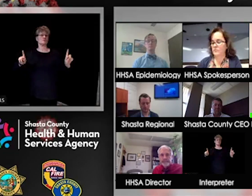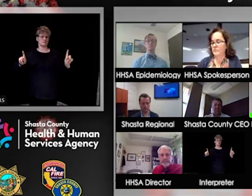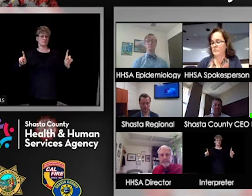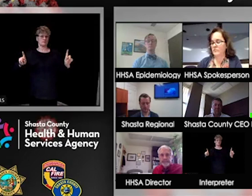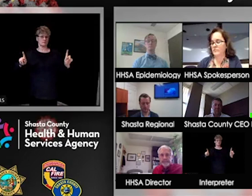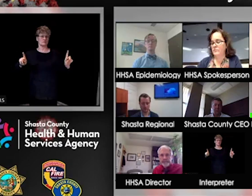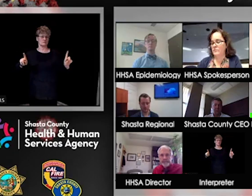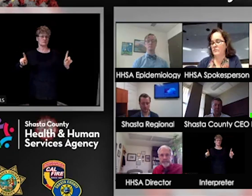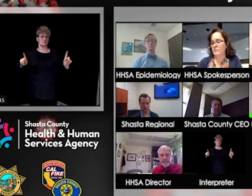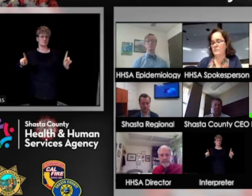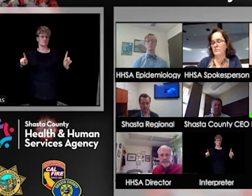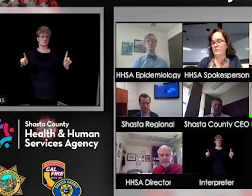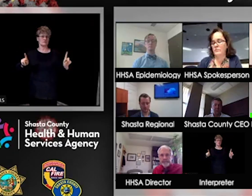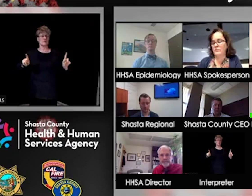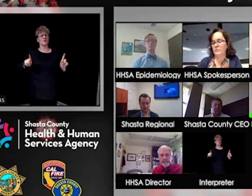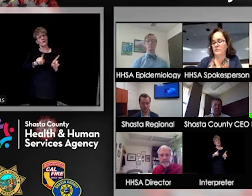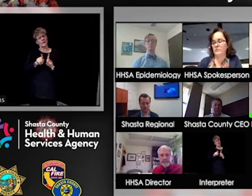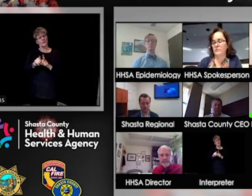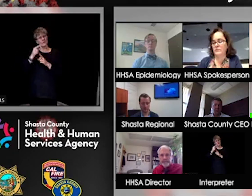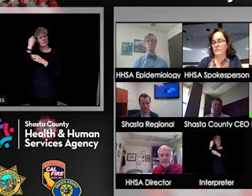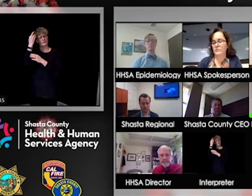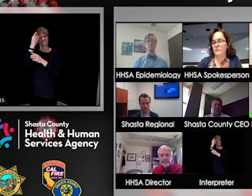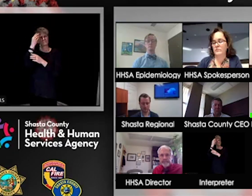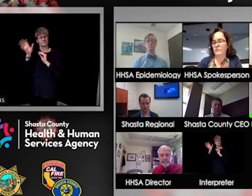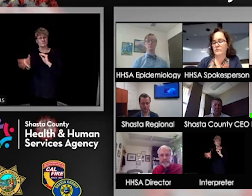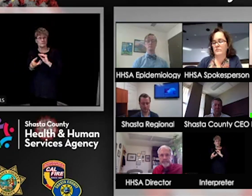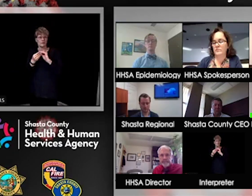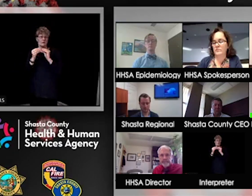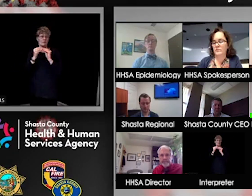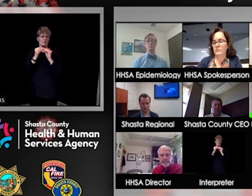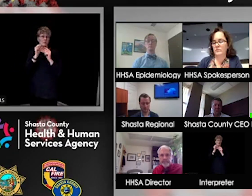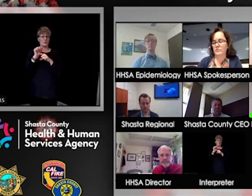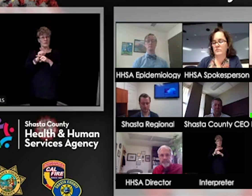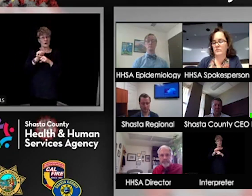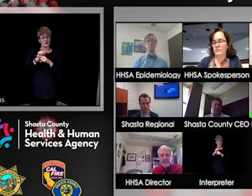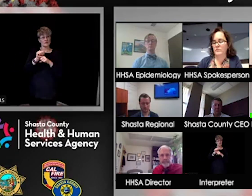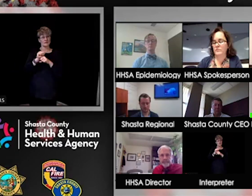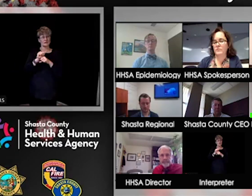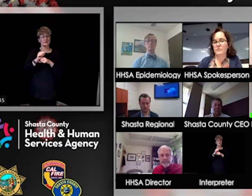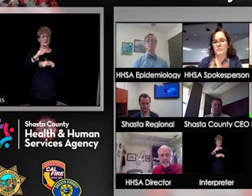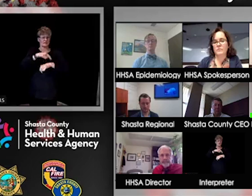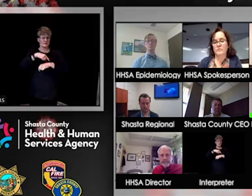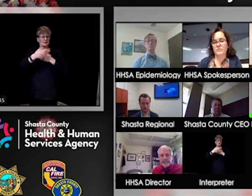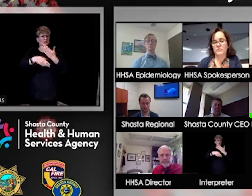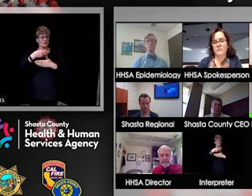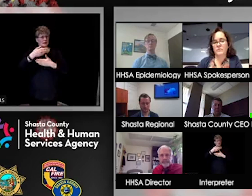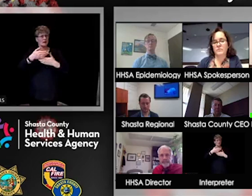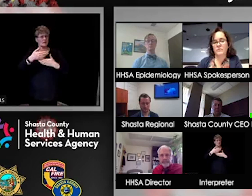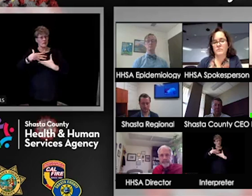practices as we get out into the community more, such as wearing face coverings when